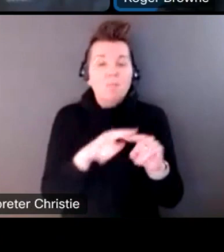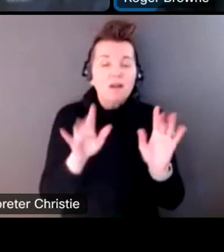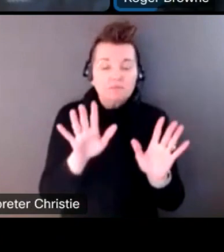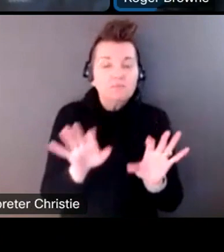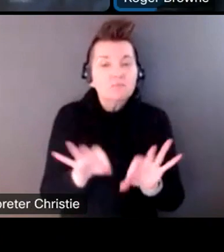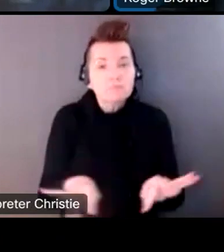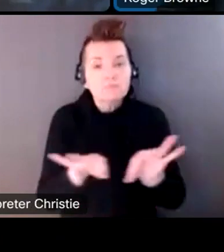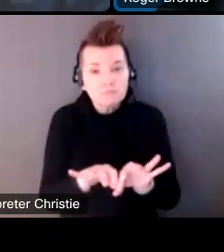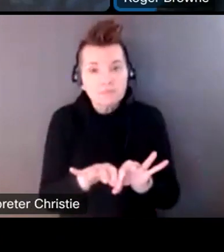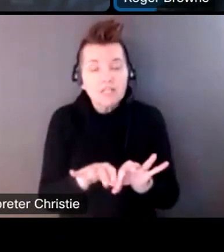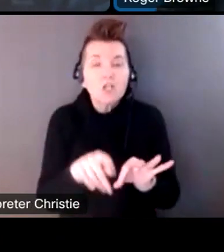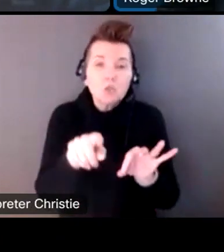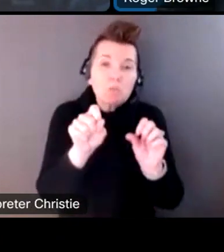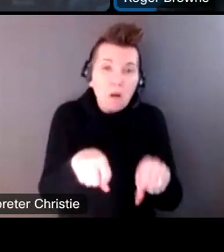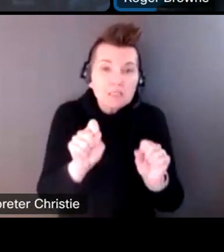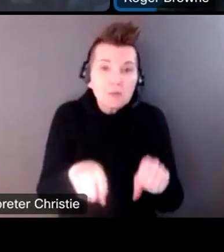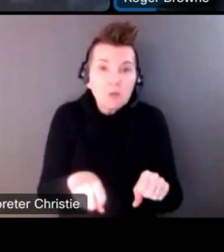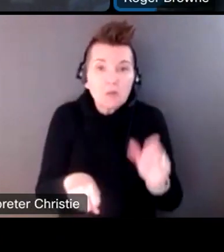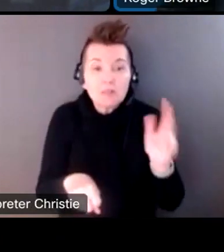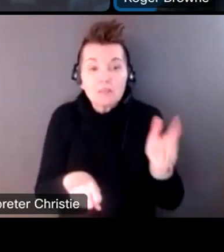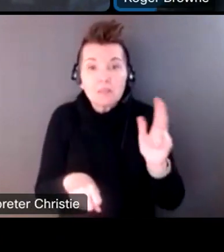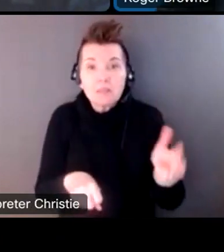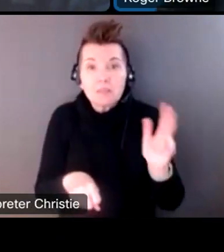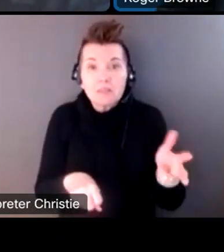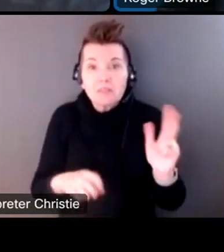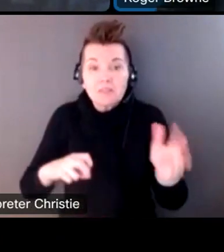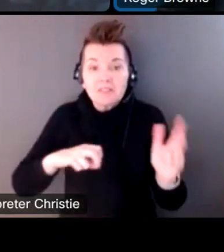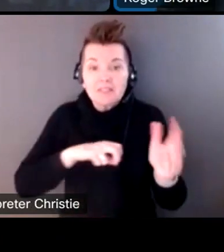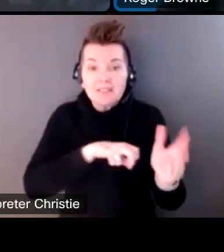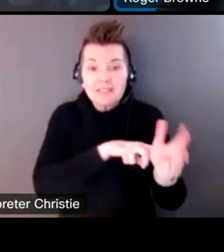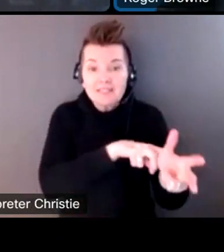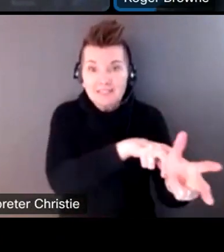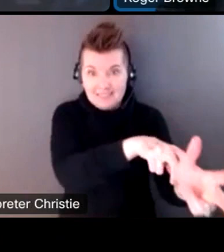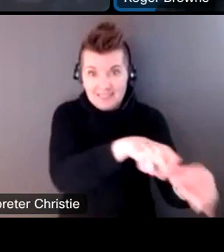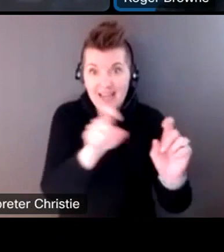to share the lane further up ahead, and if not, then here's an alternative route to get